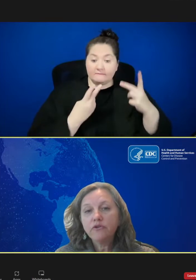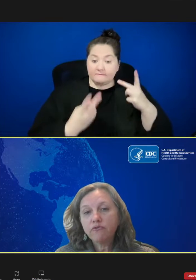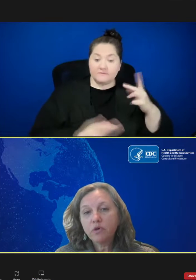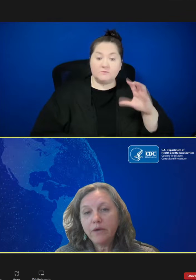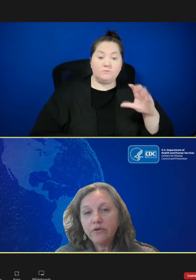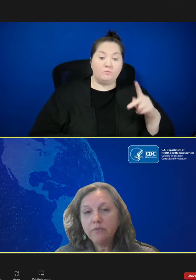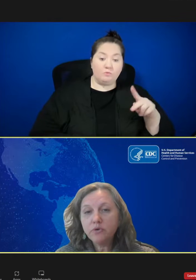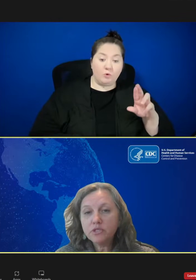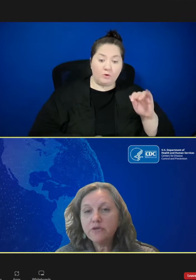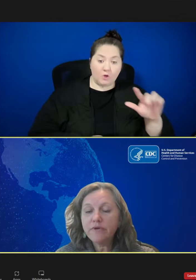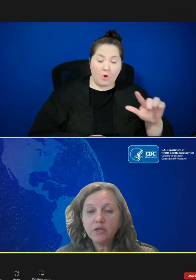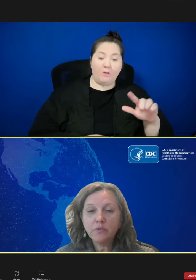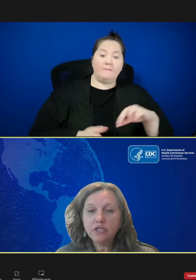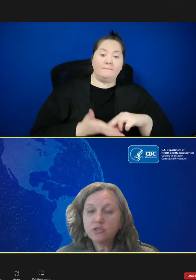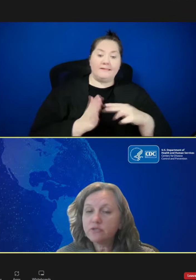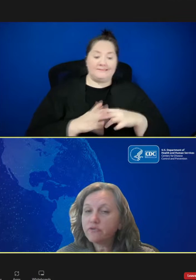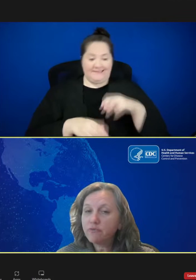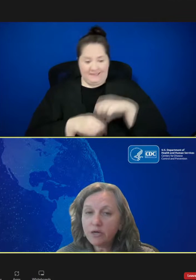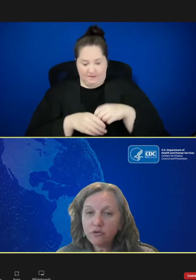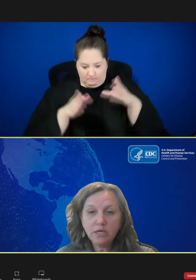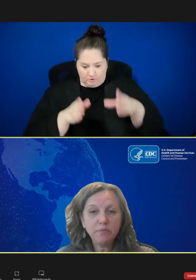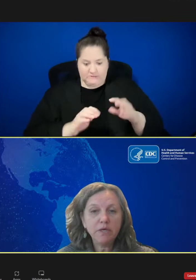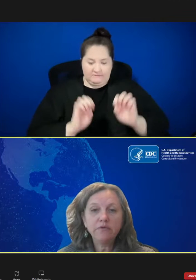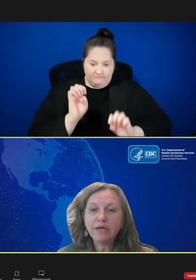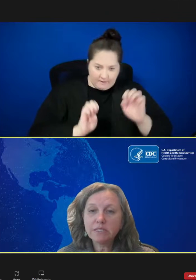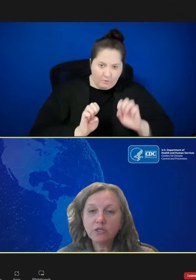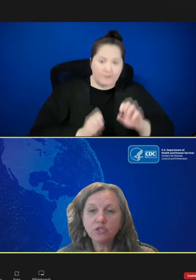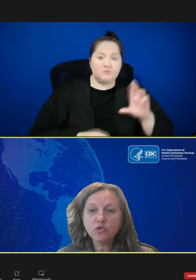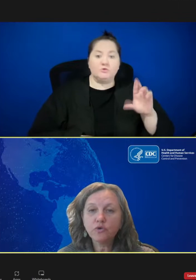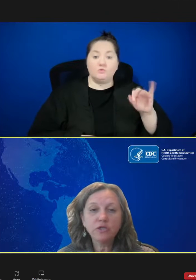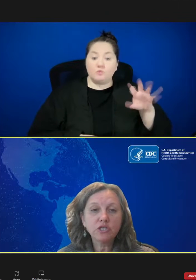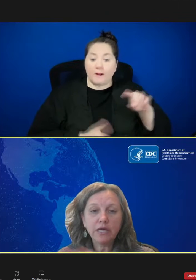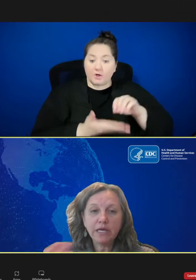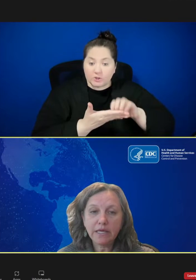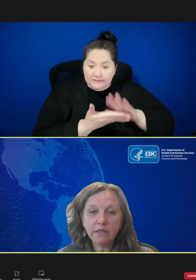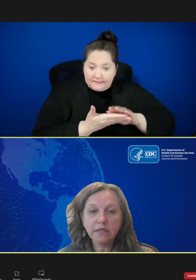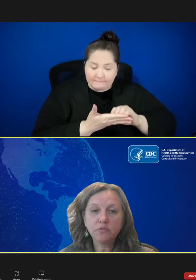that required in-person evaluations of the record keeping vaccine storage and handling